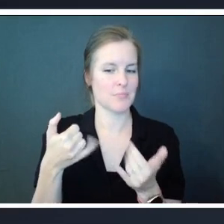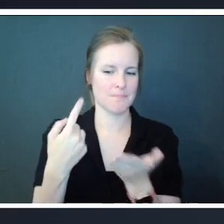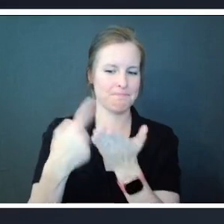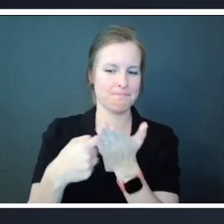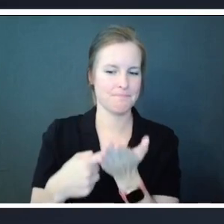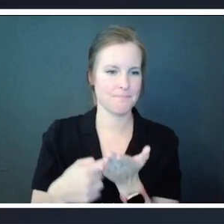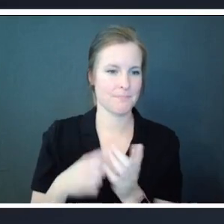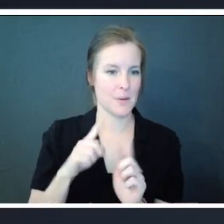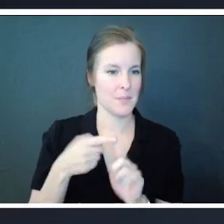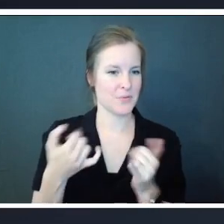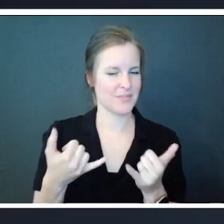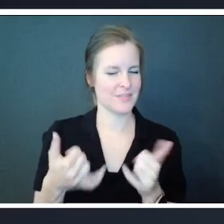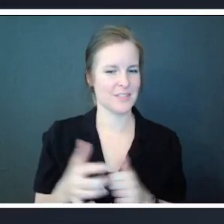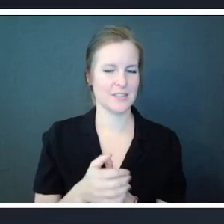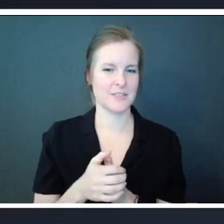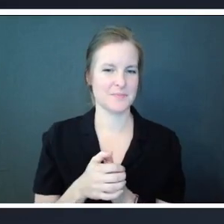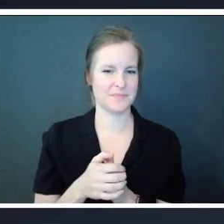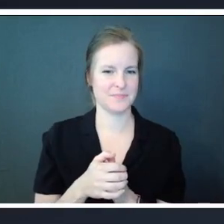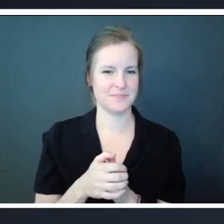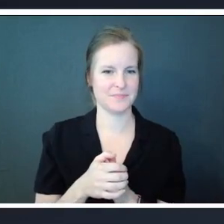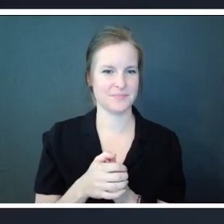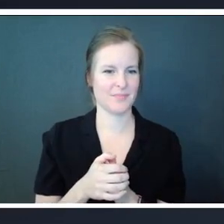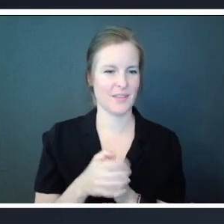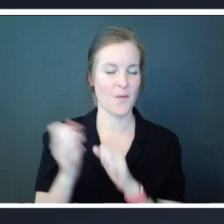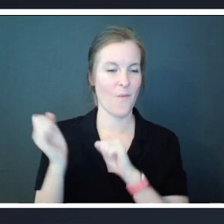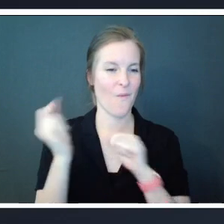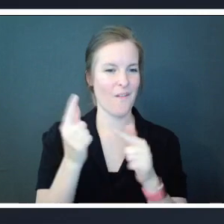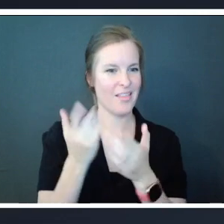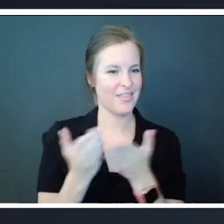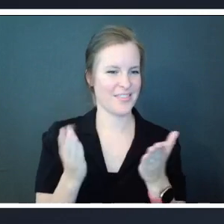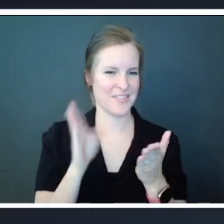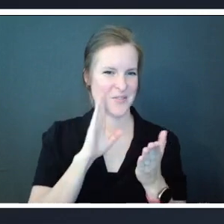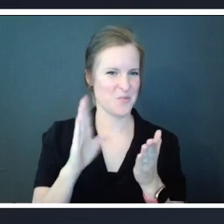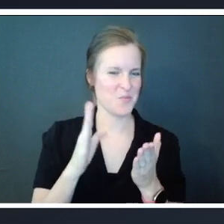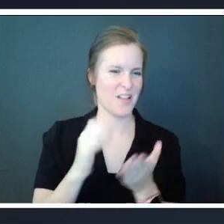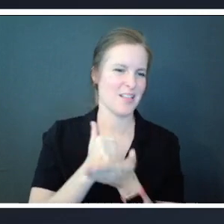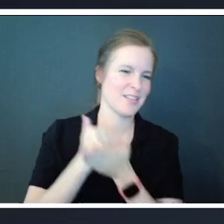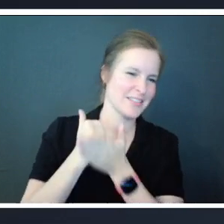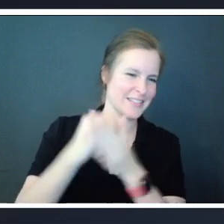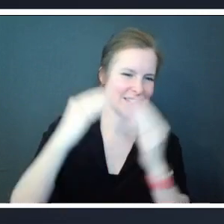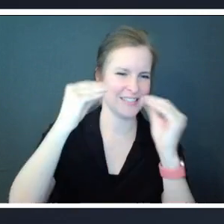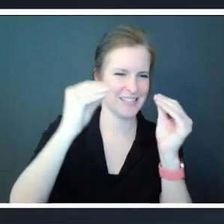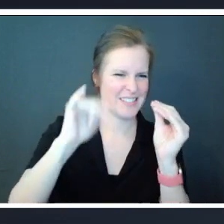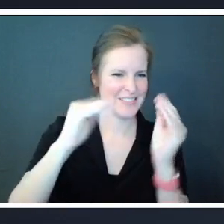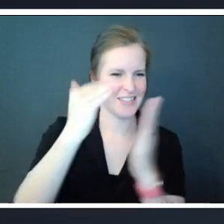use that help teach the lesson. All of these links are again on our website and then just on the